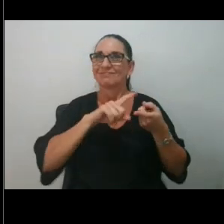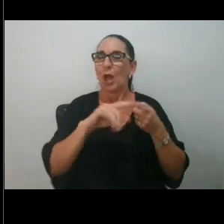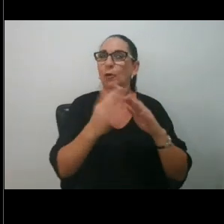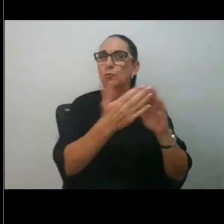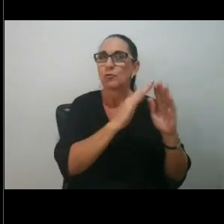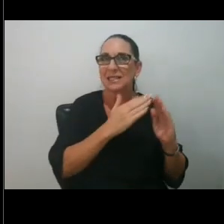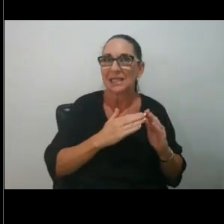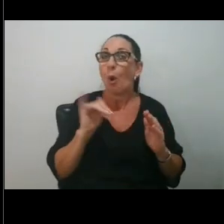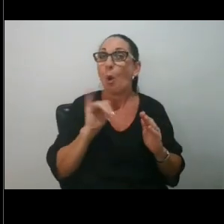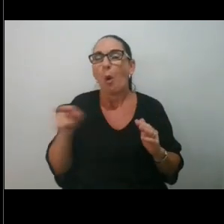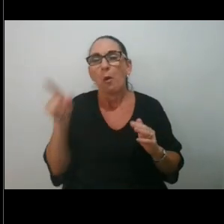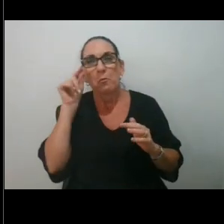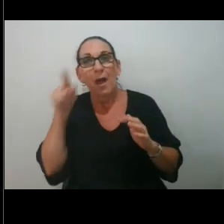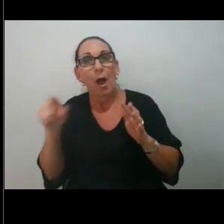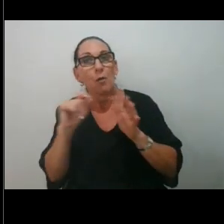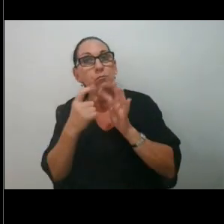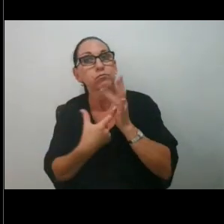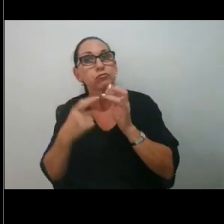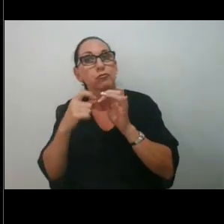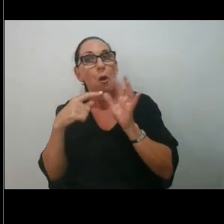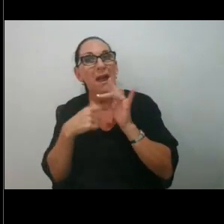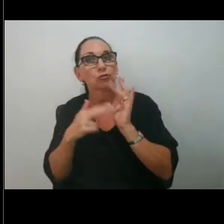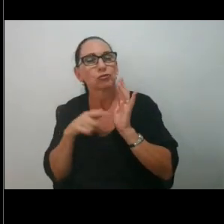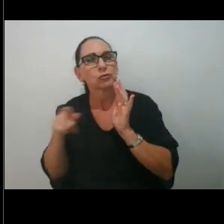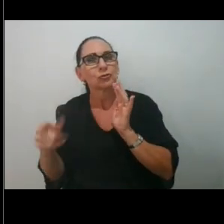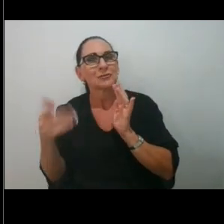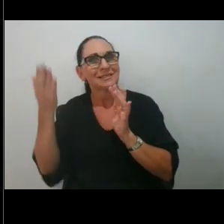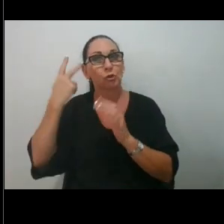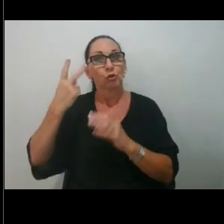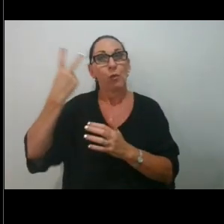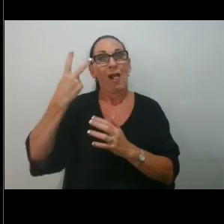instead of getting 12 months might get 9 months because the courts just said we've just done 12